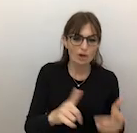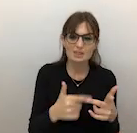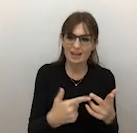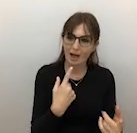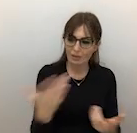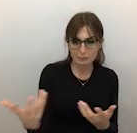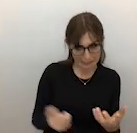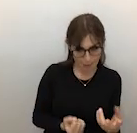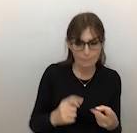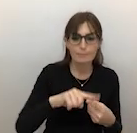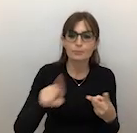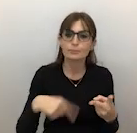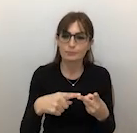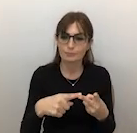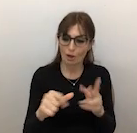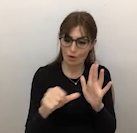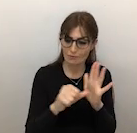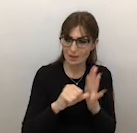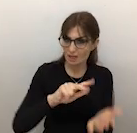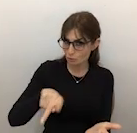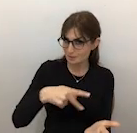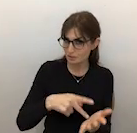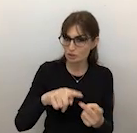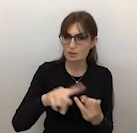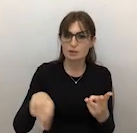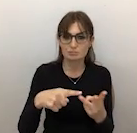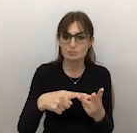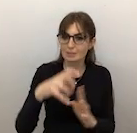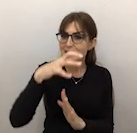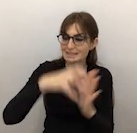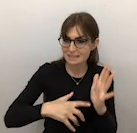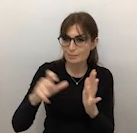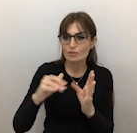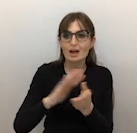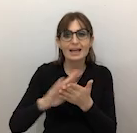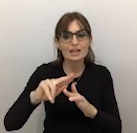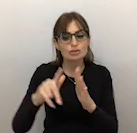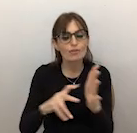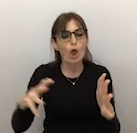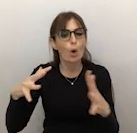and other comprehensive income, the statement of financial position, and the statement of cash flows.